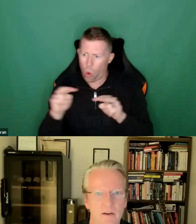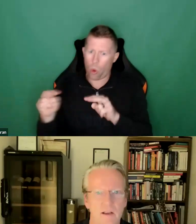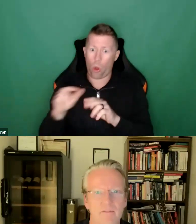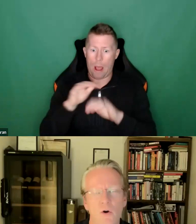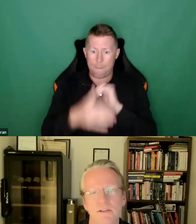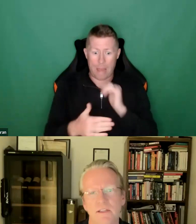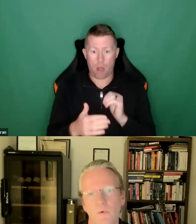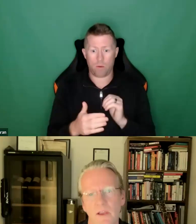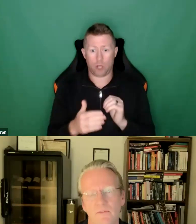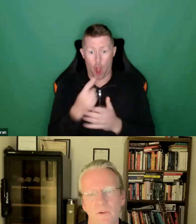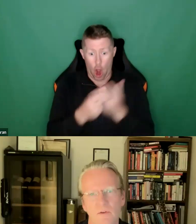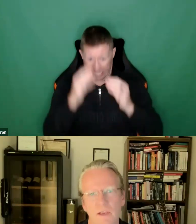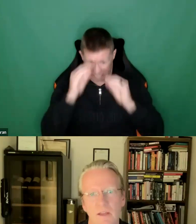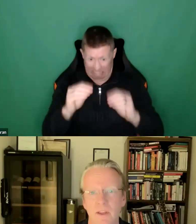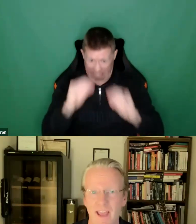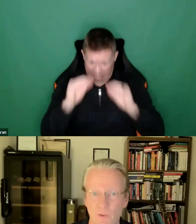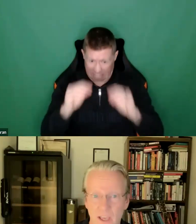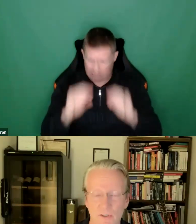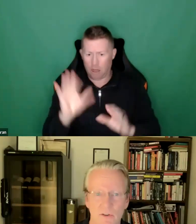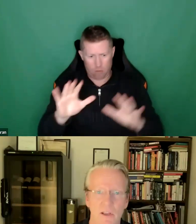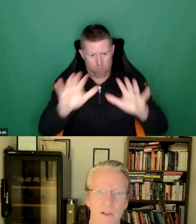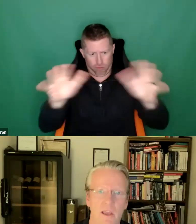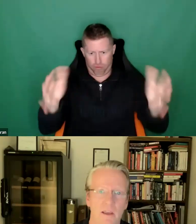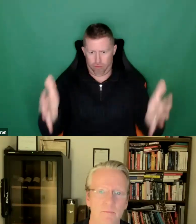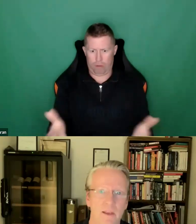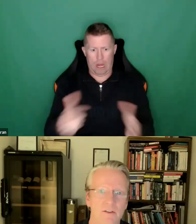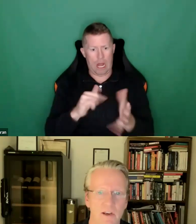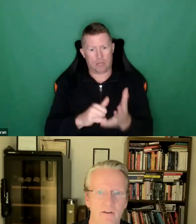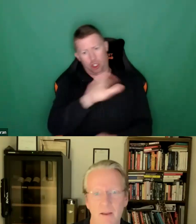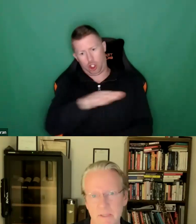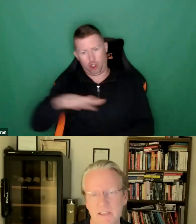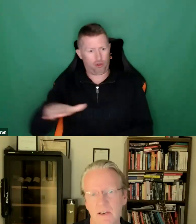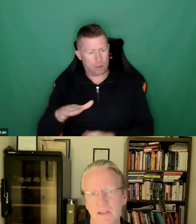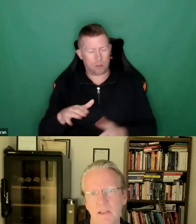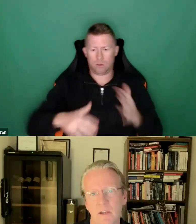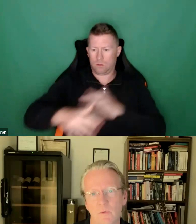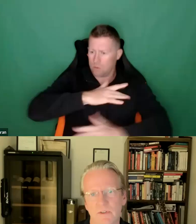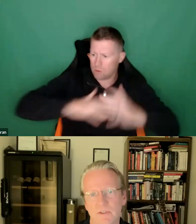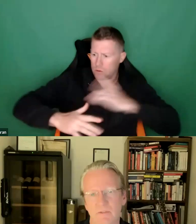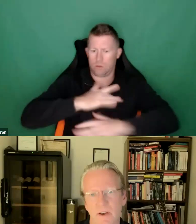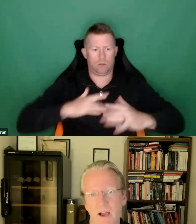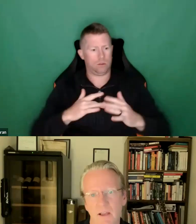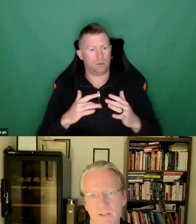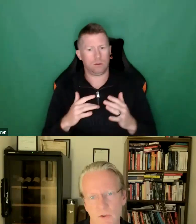world I have ever seen anywhere. At the same time, I'm saying that we could do differently. We